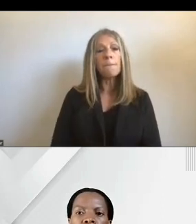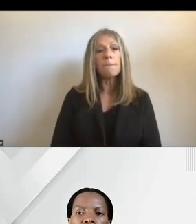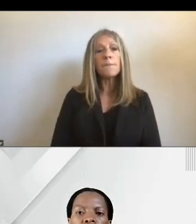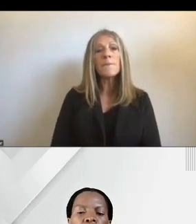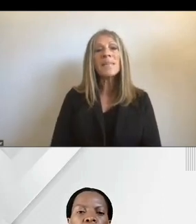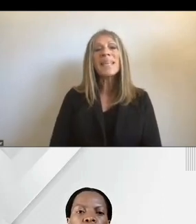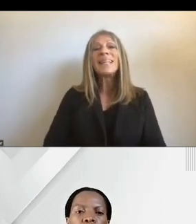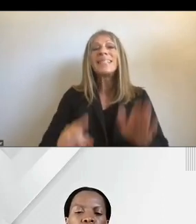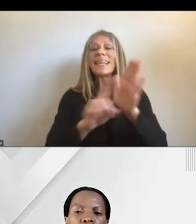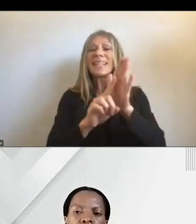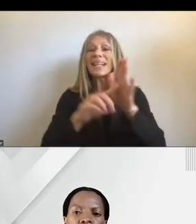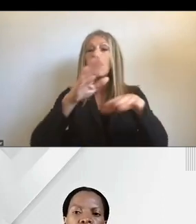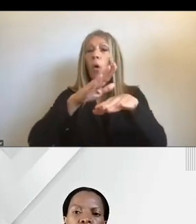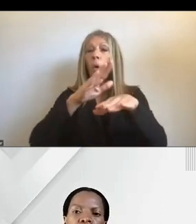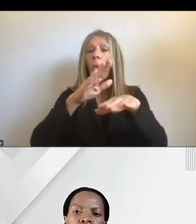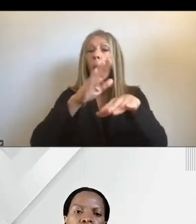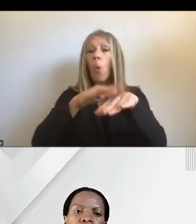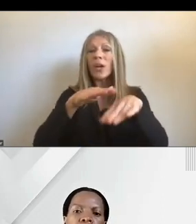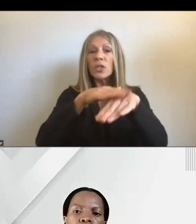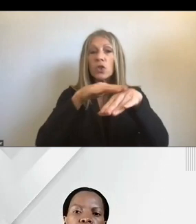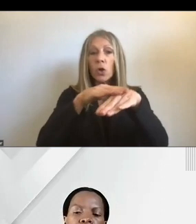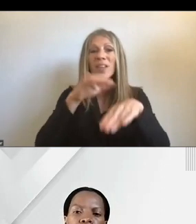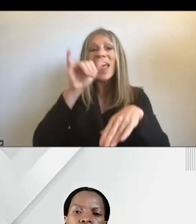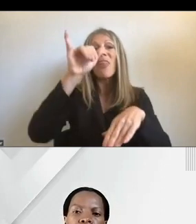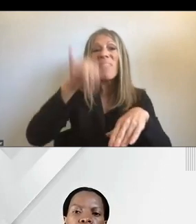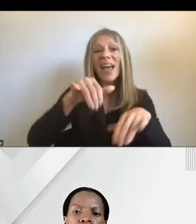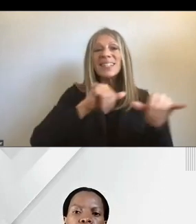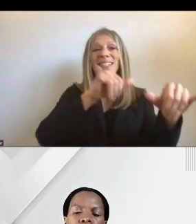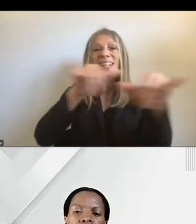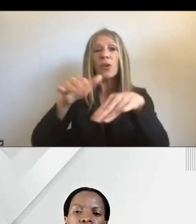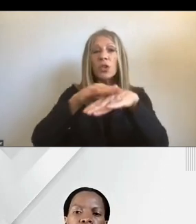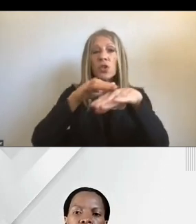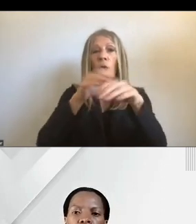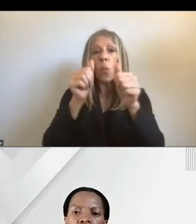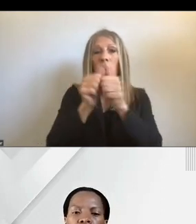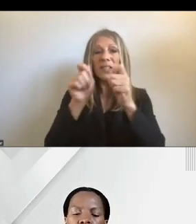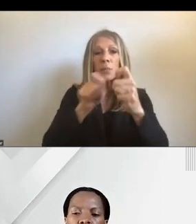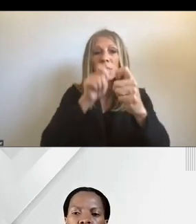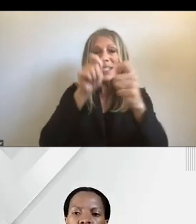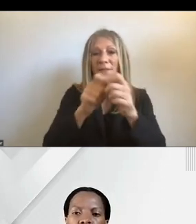Detectable warning surfaces are a standardized surface with specific technical requirements